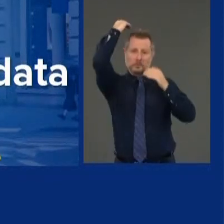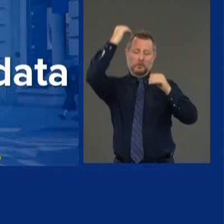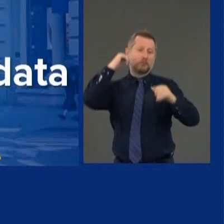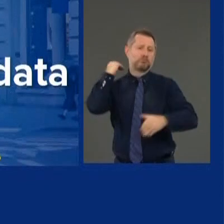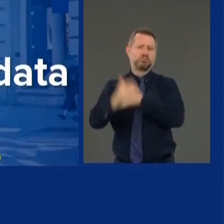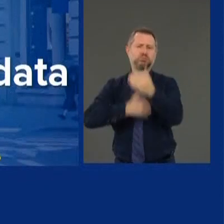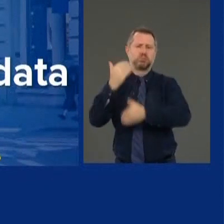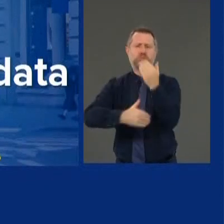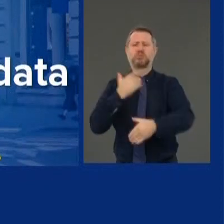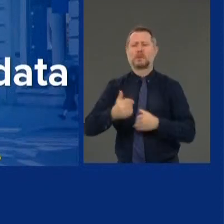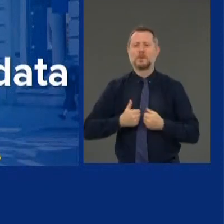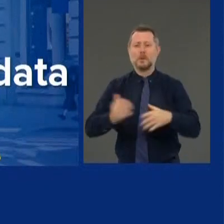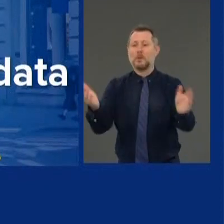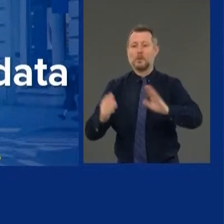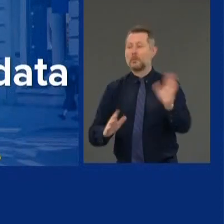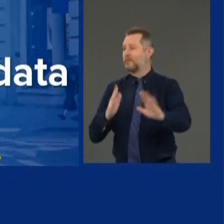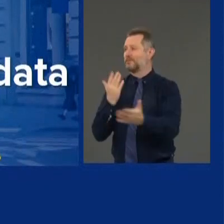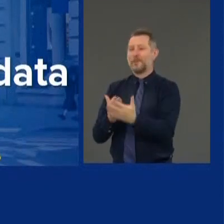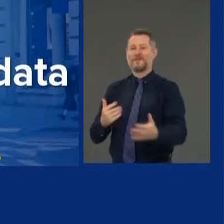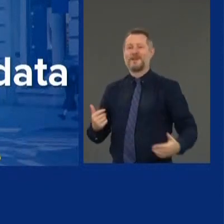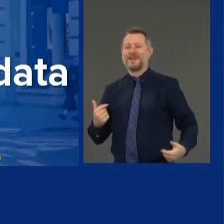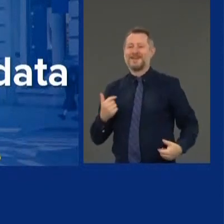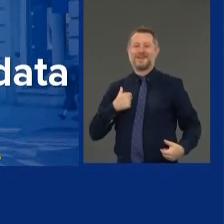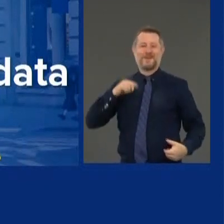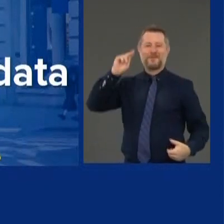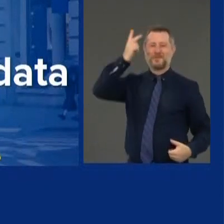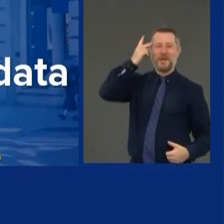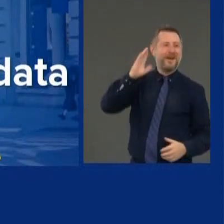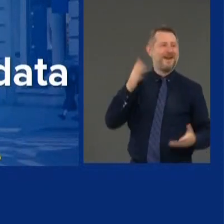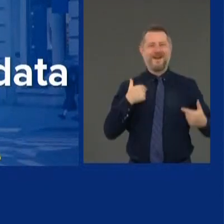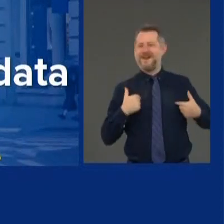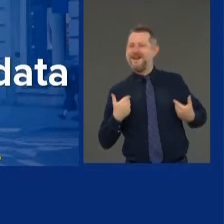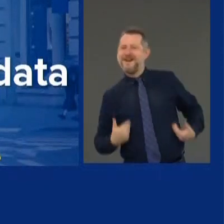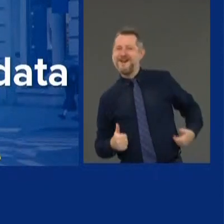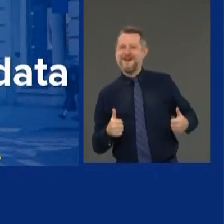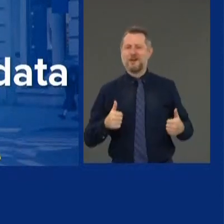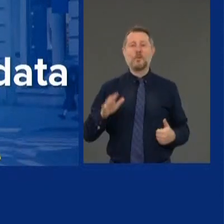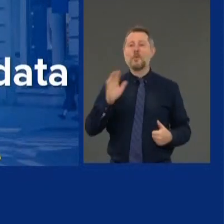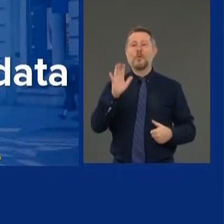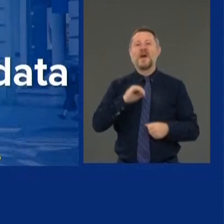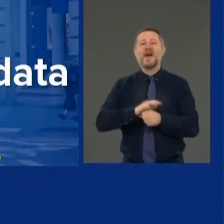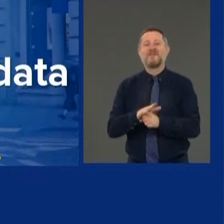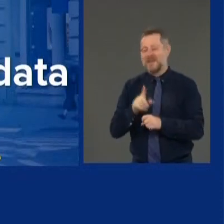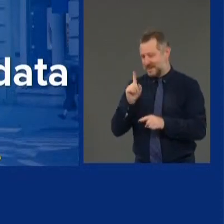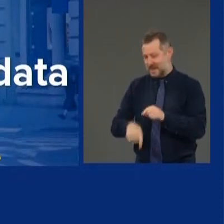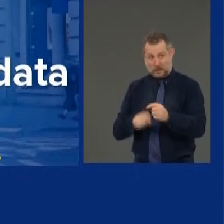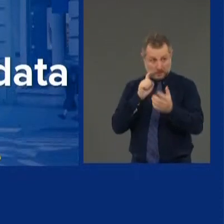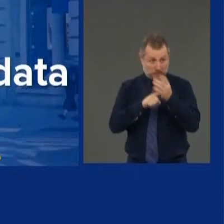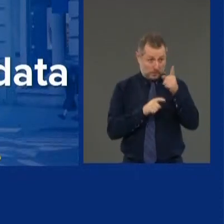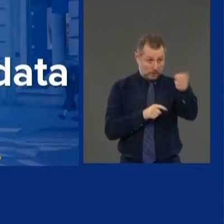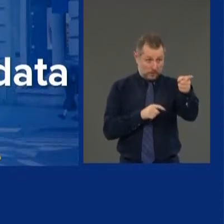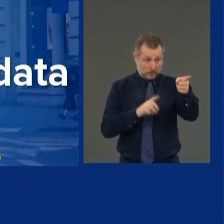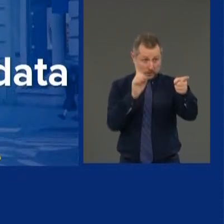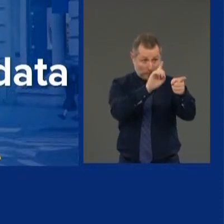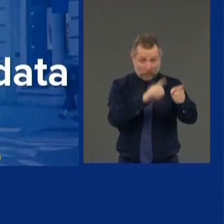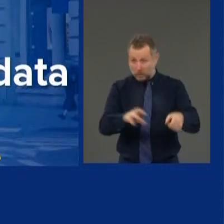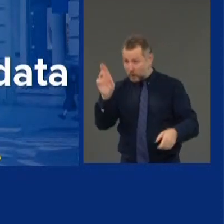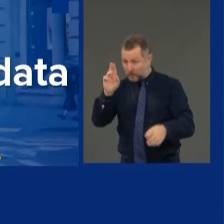LET'S NOT JUST REOPEN BLINDLY. EXPRESSION OF POLITICAL IDEOLOGY.